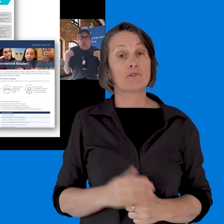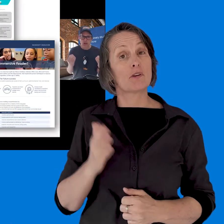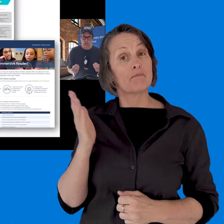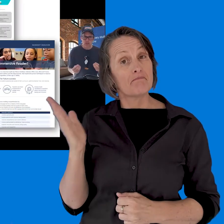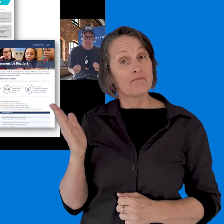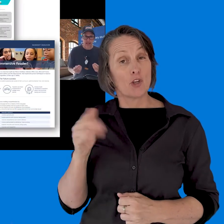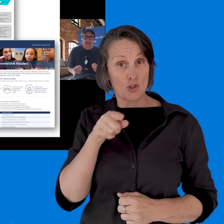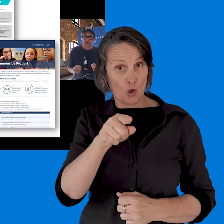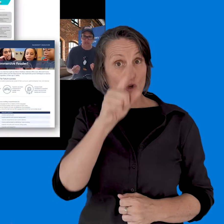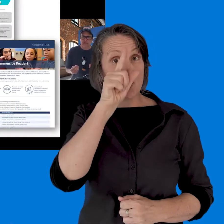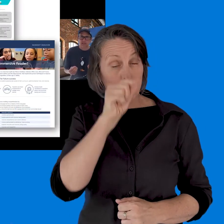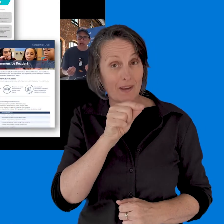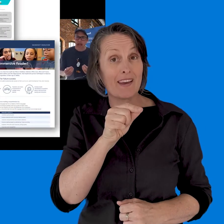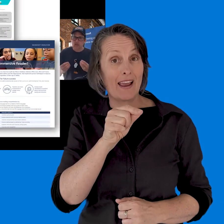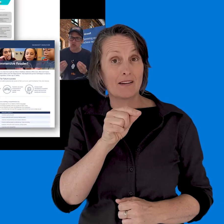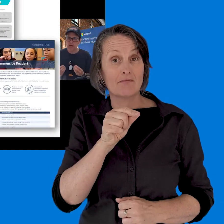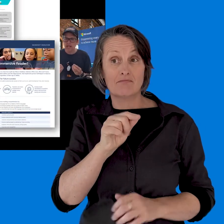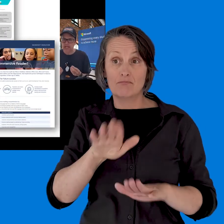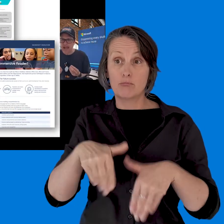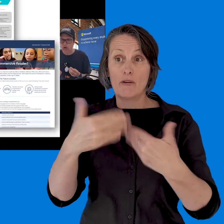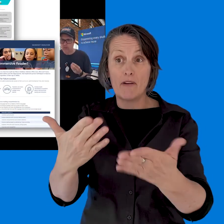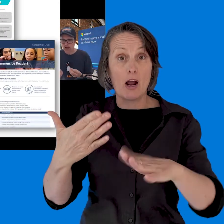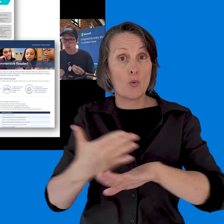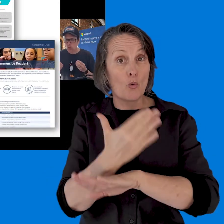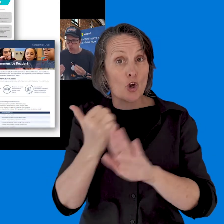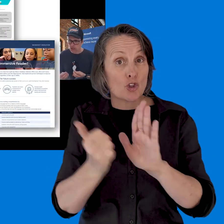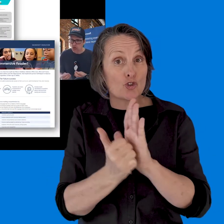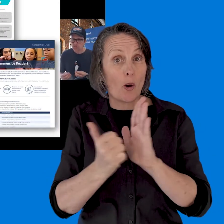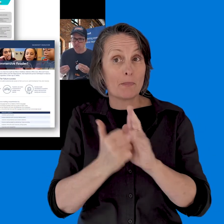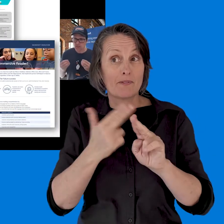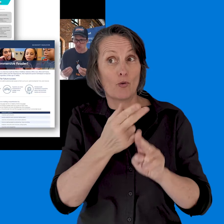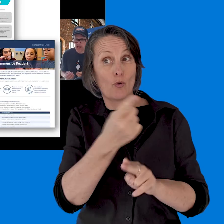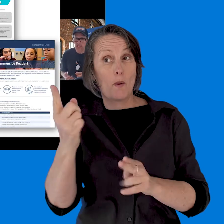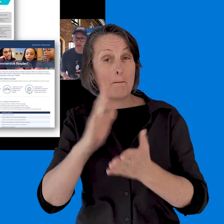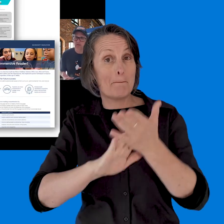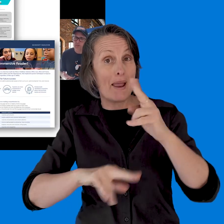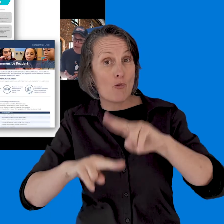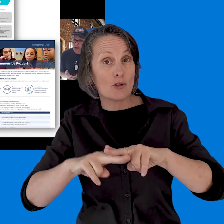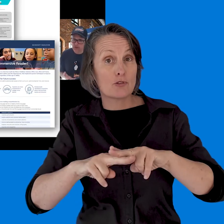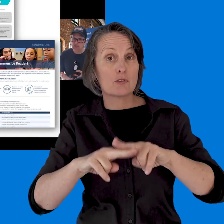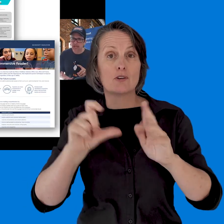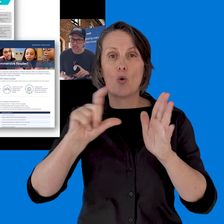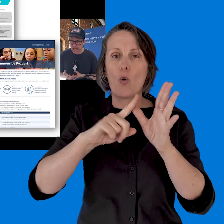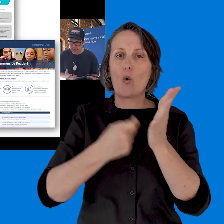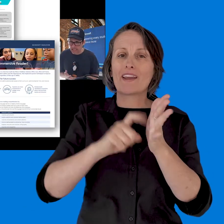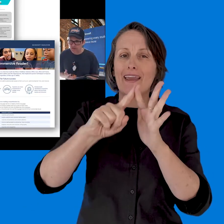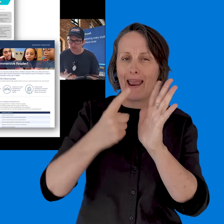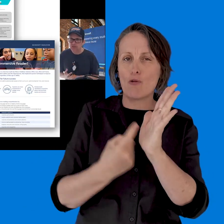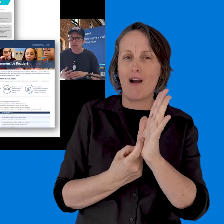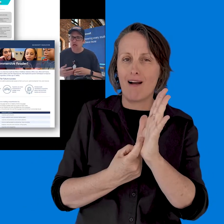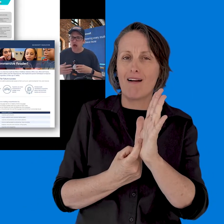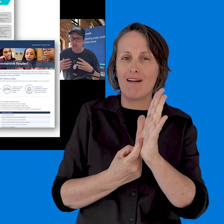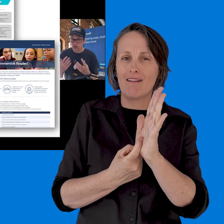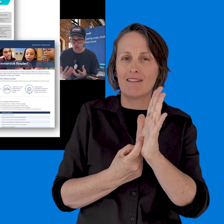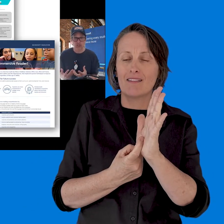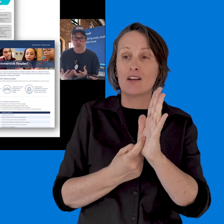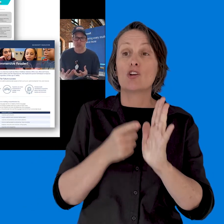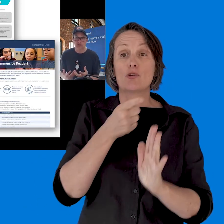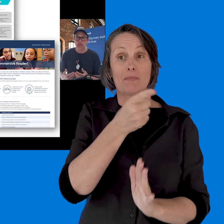So what it looks like is this and you can now run workshops and training for parents and caregivers of your students.